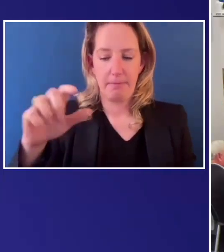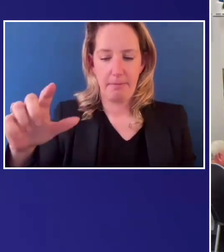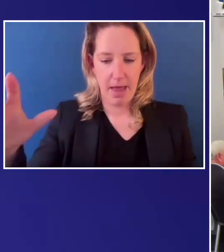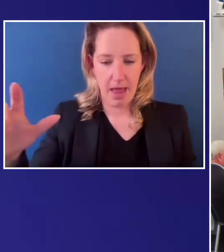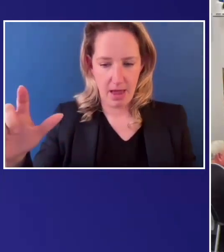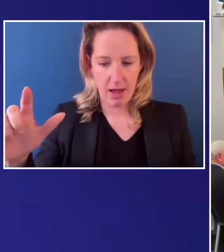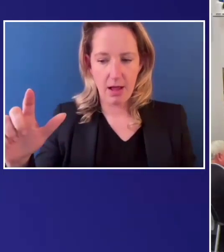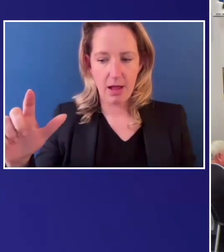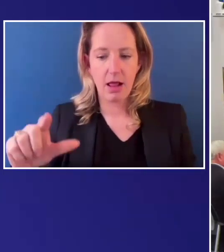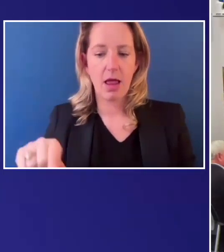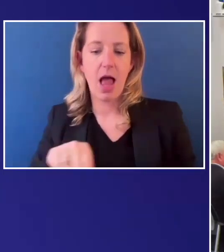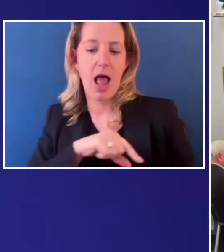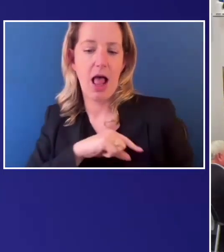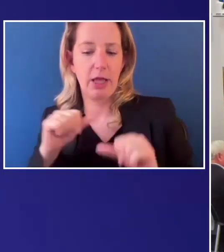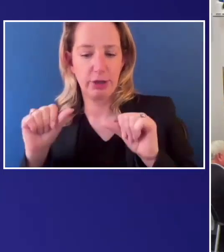if a program does not pass the earnings